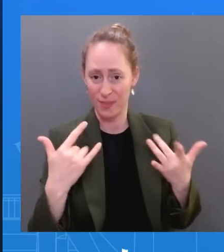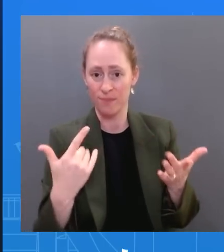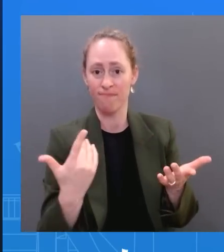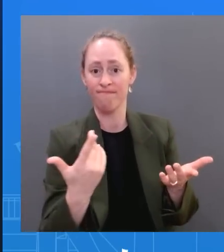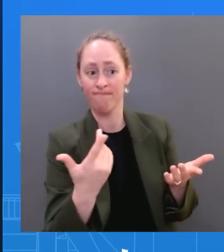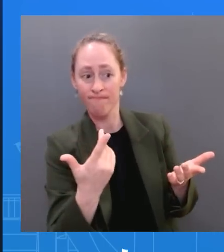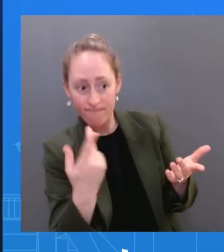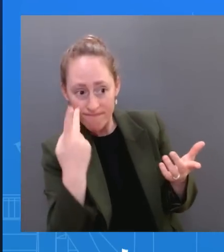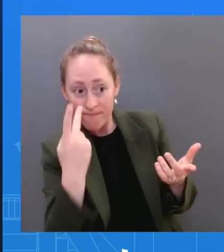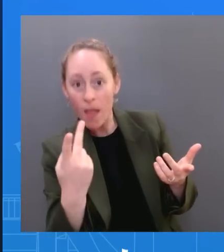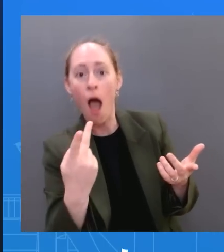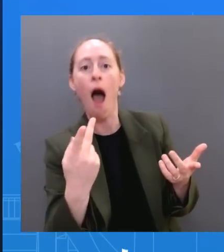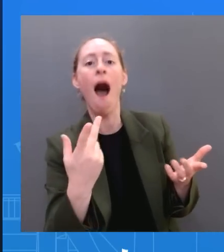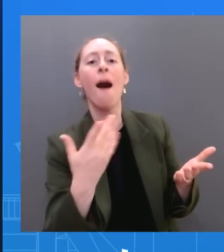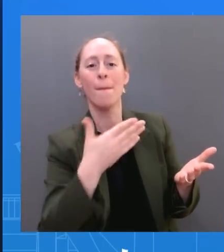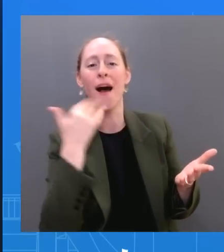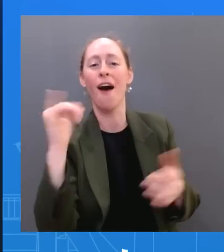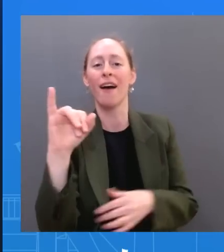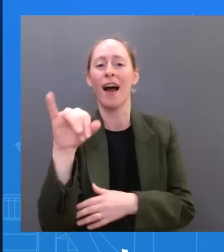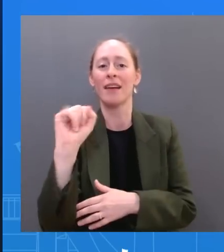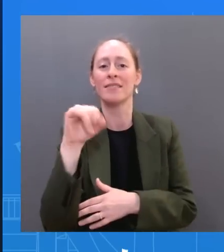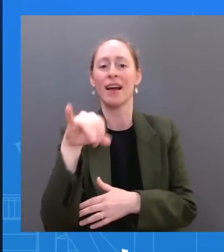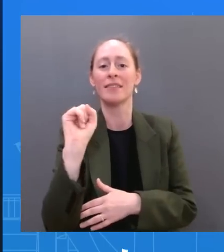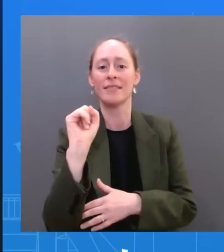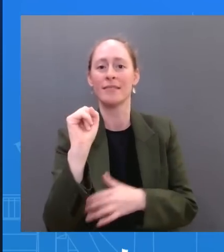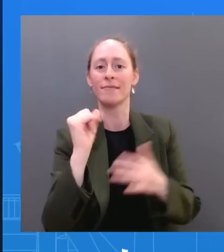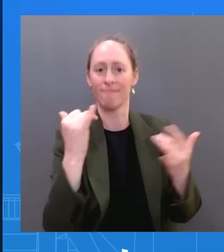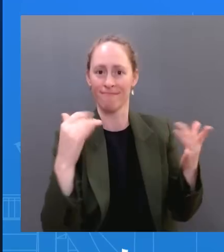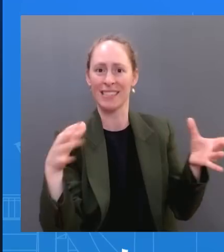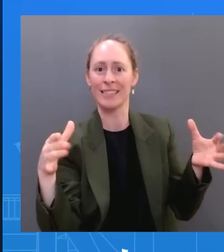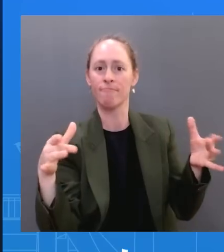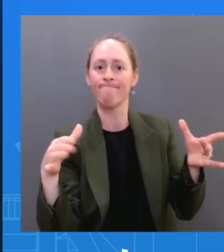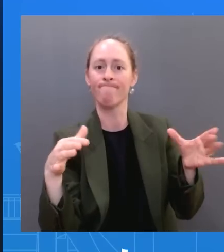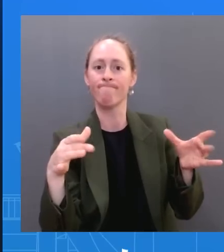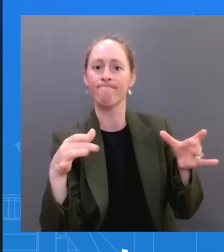and transition our military presence in Iraq to focus on training Iraqis.